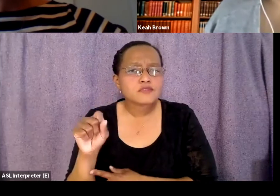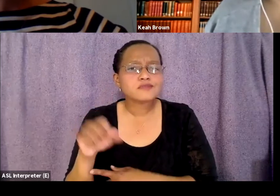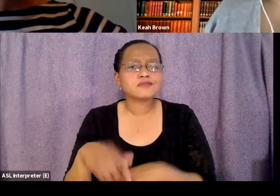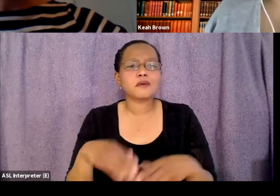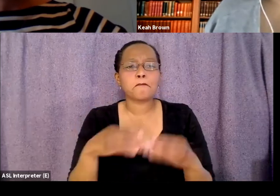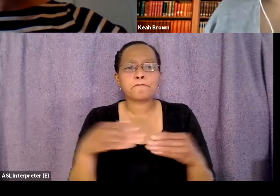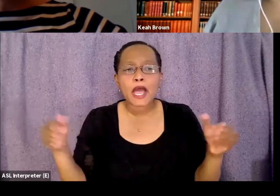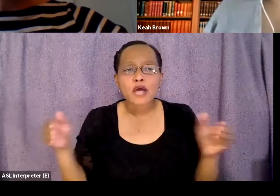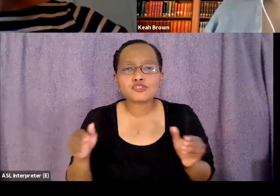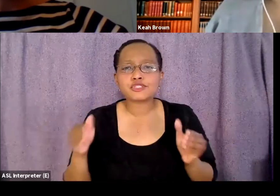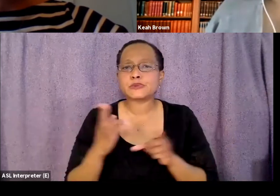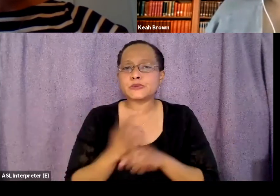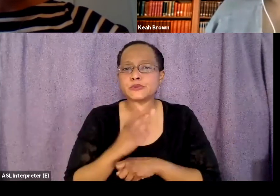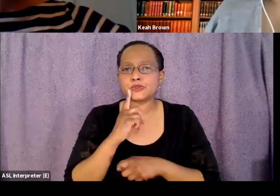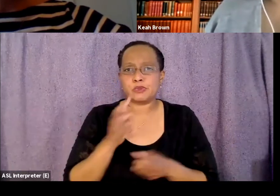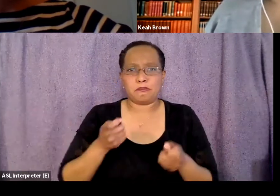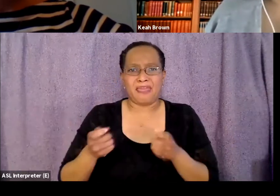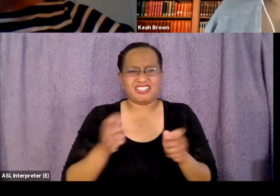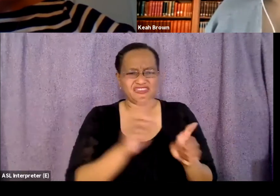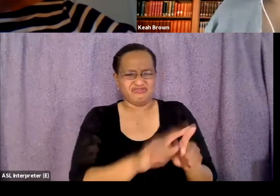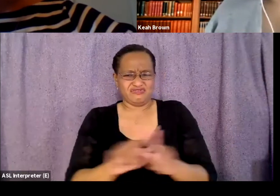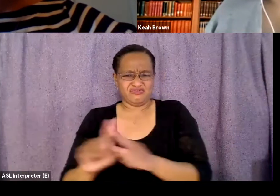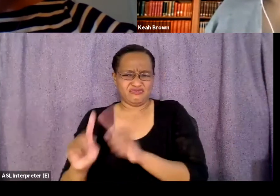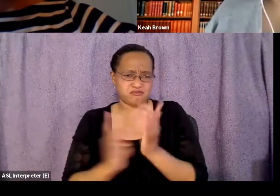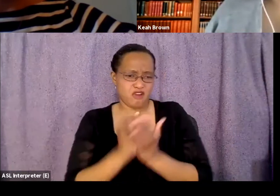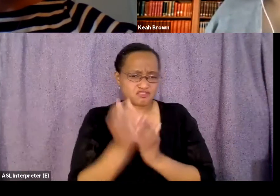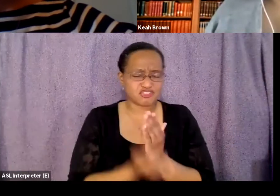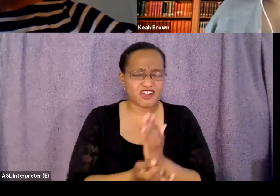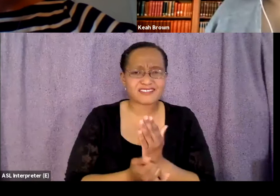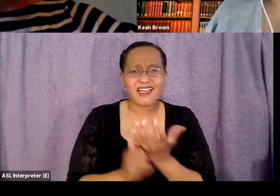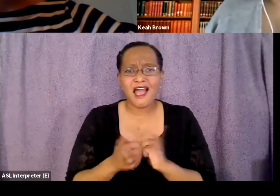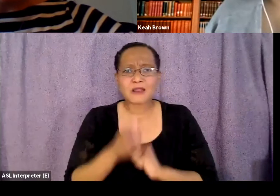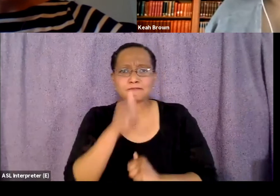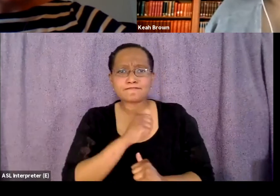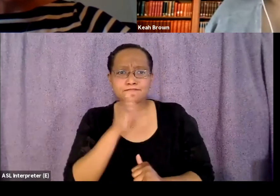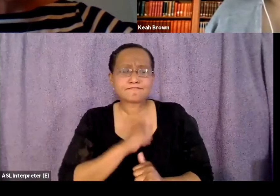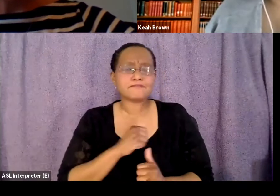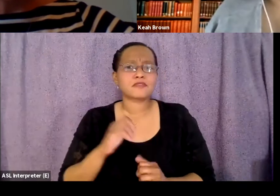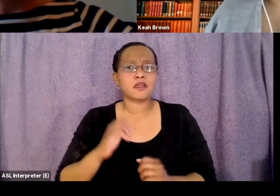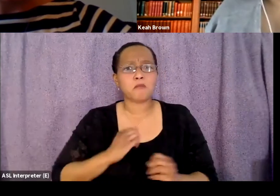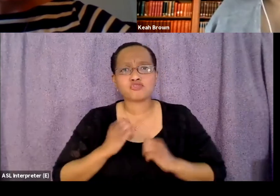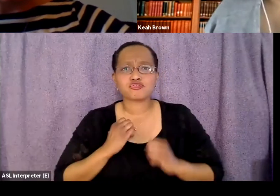and stay motivated, despite the barriers emotional Labor and hurt, we may face with navigating in accessibility.